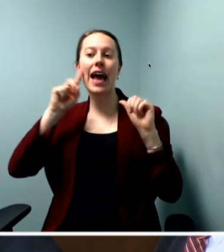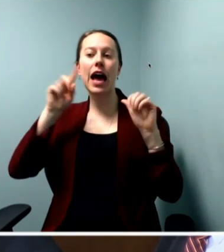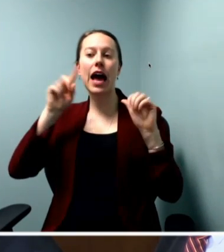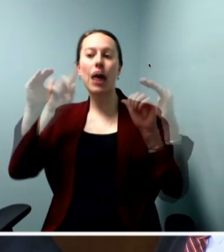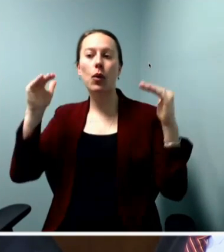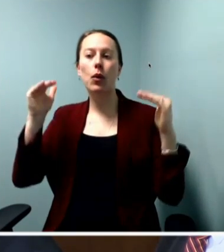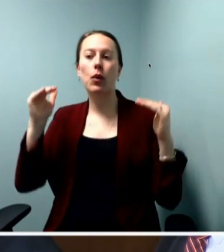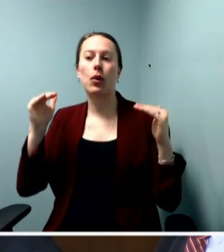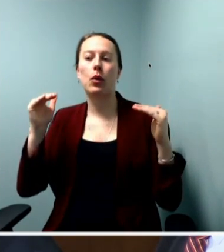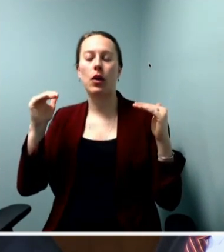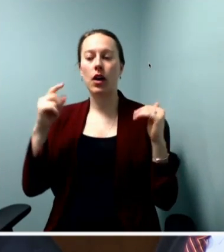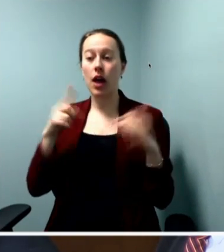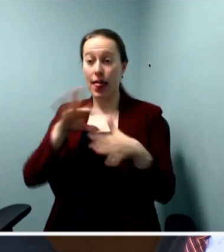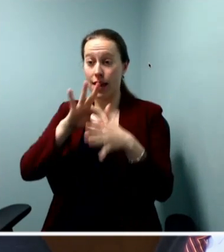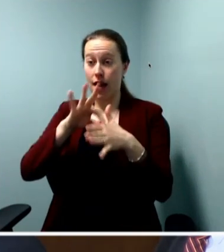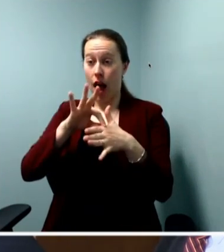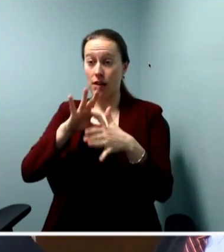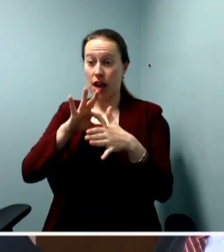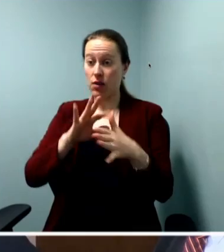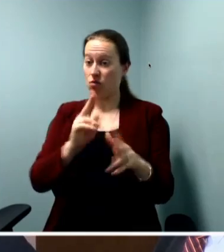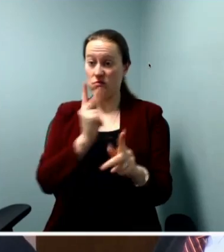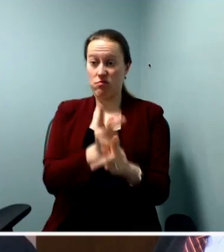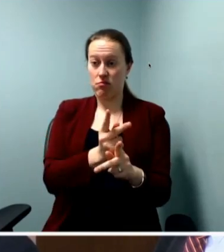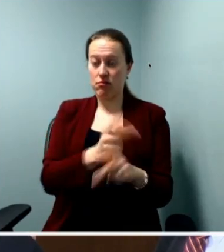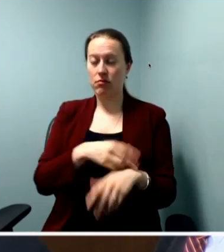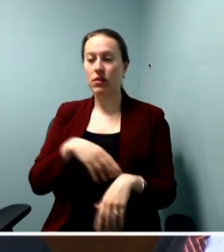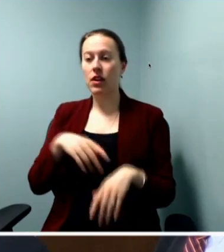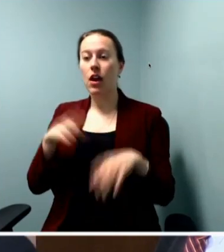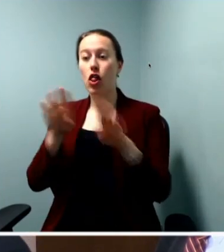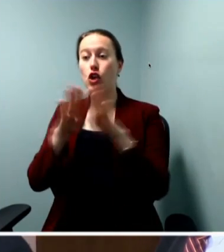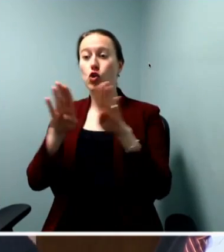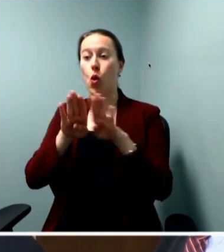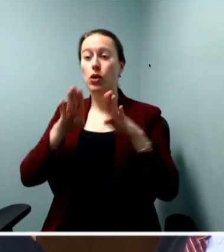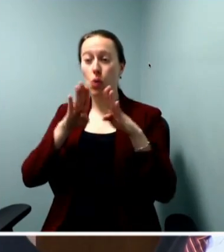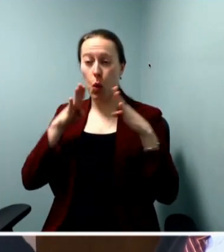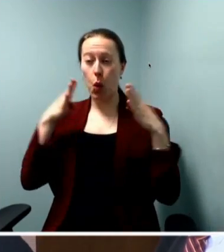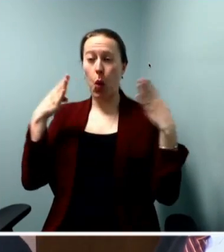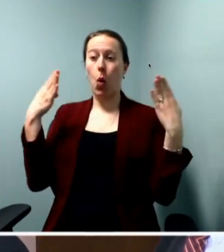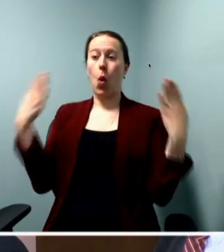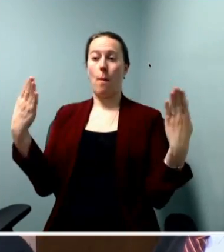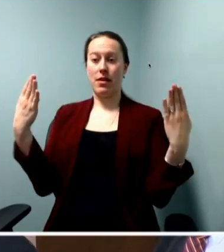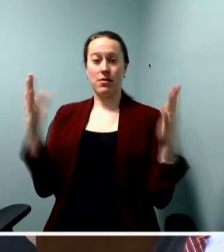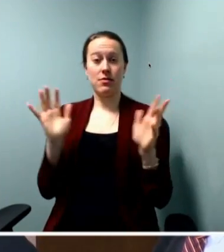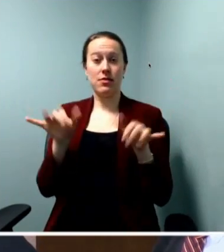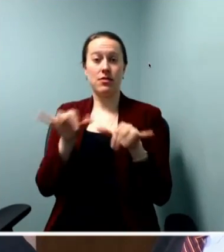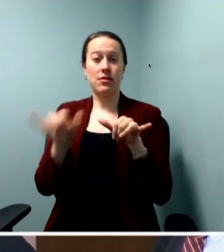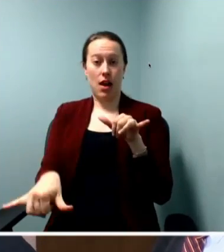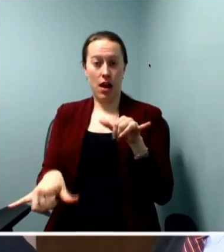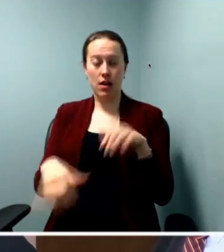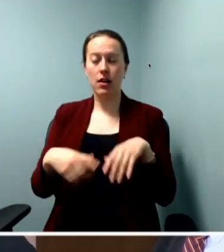We left the lobby doors open. We had noise-canceling headphones. We had fidgets, kids could bring them in.